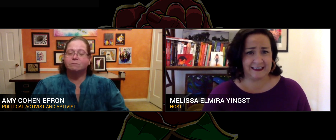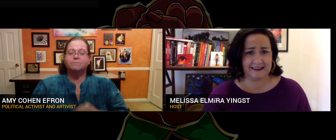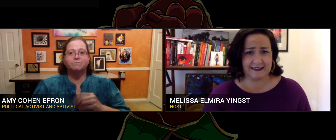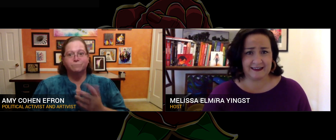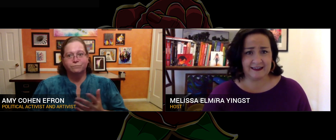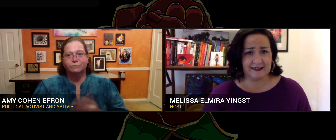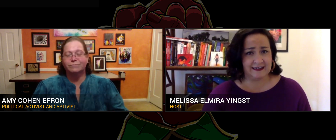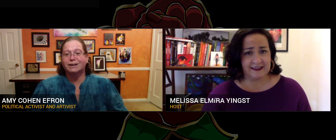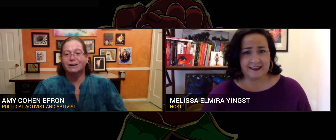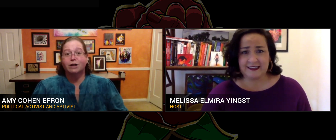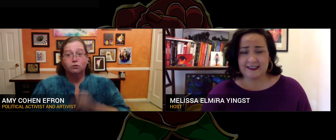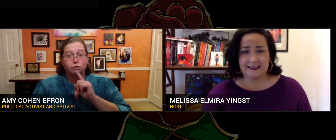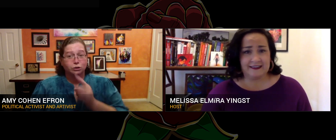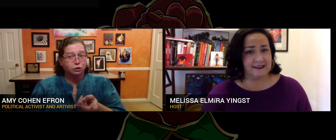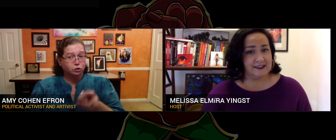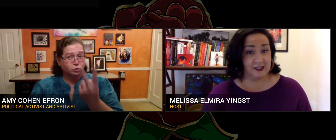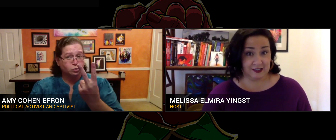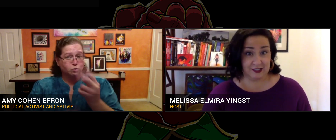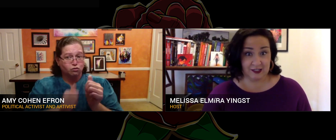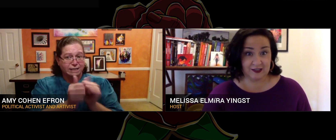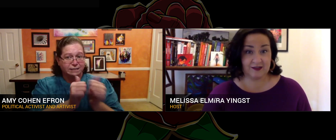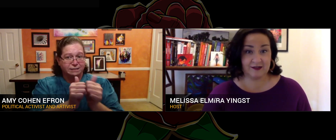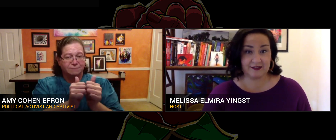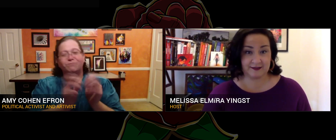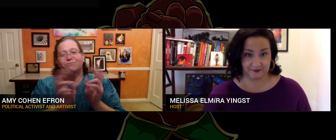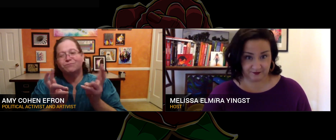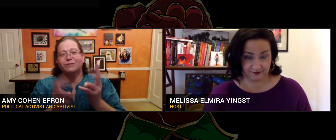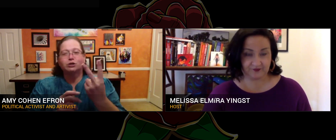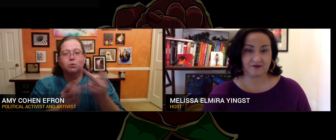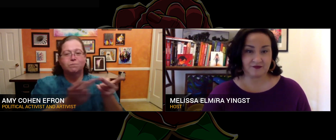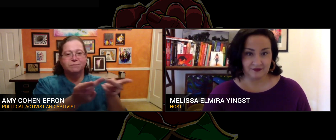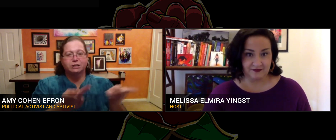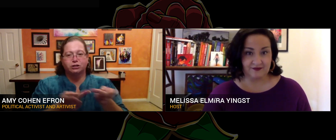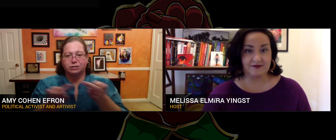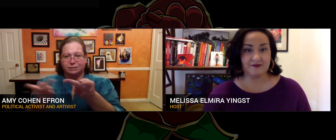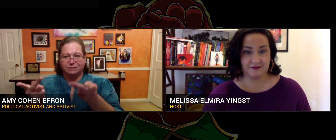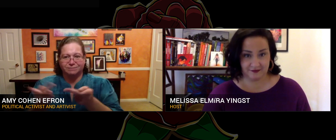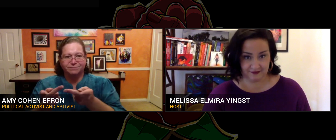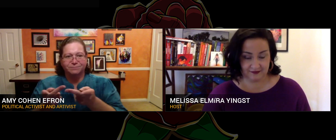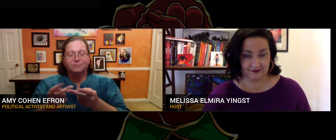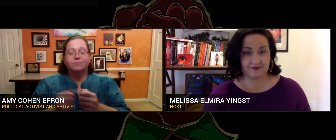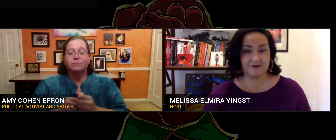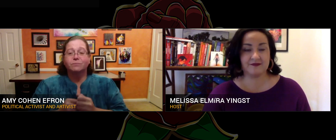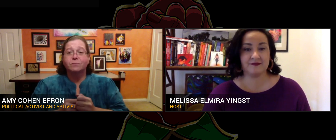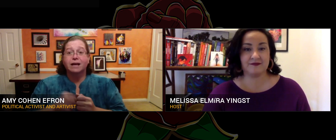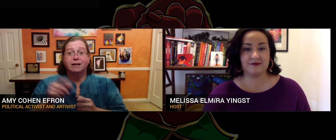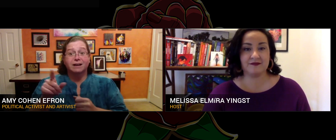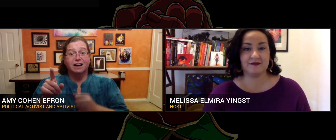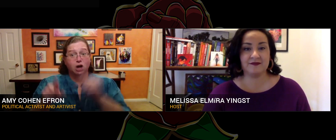Well, there are two races, really, two positions.